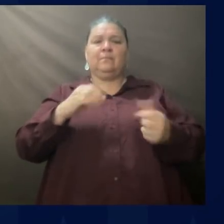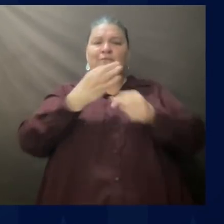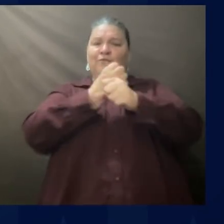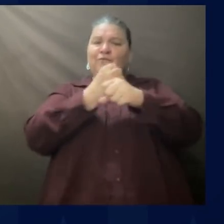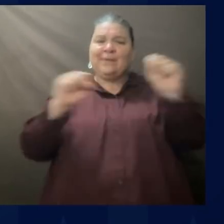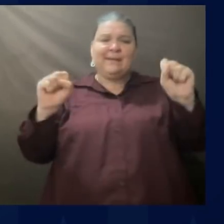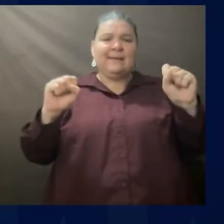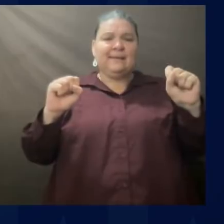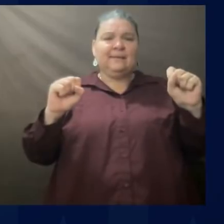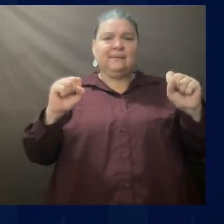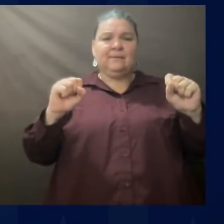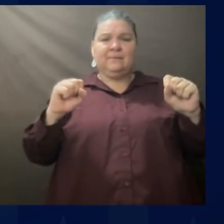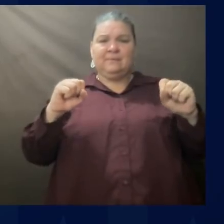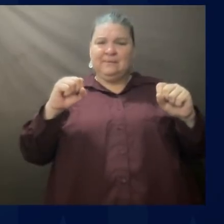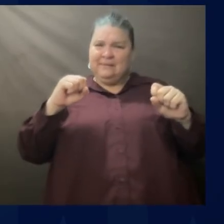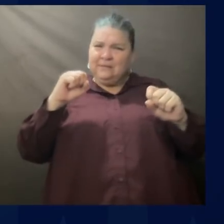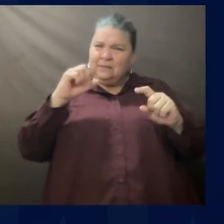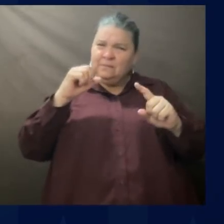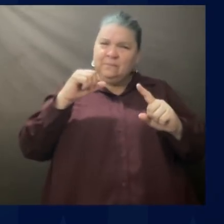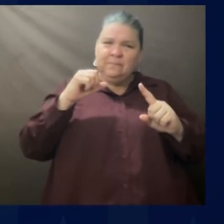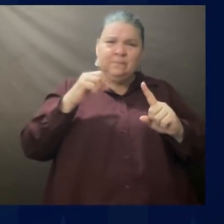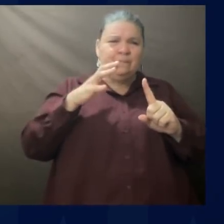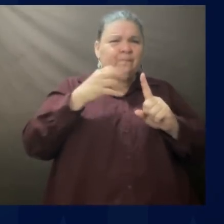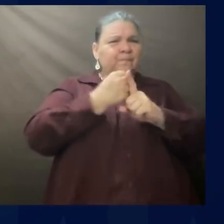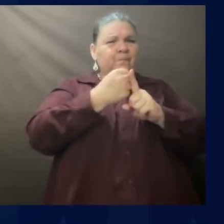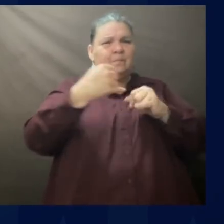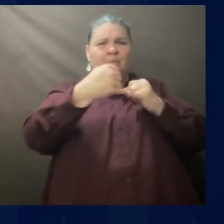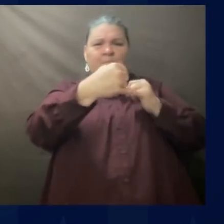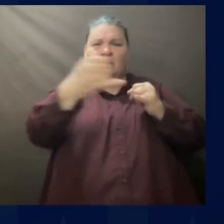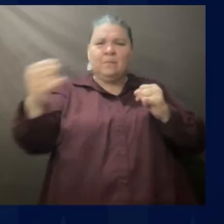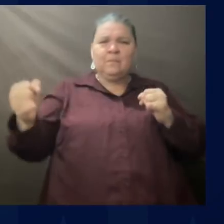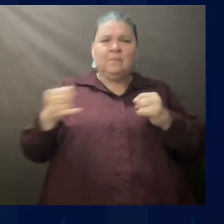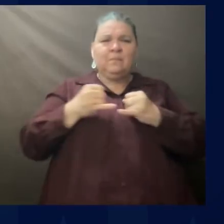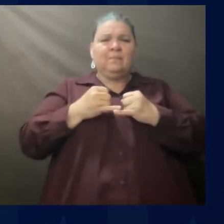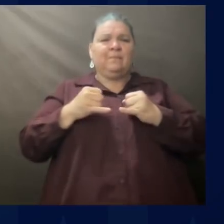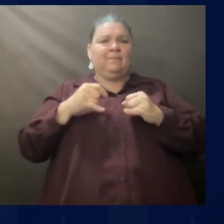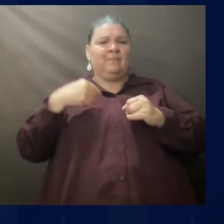that we have built since World War II, at such terrible cost.